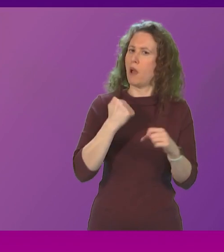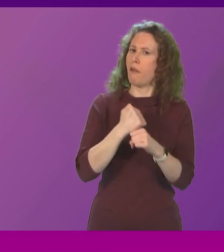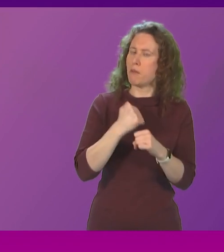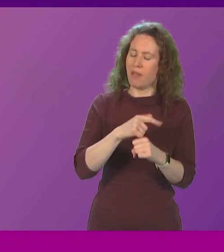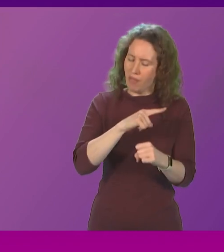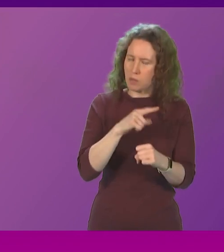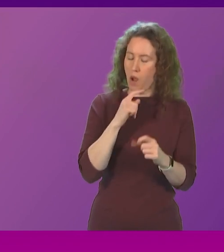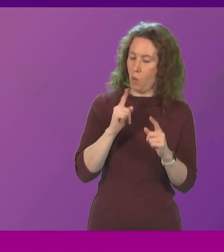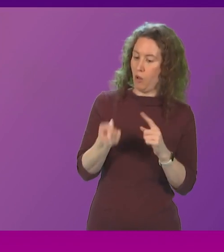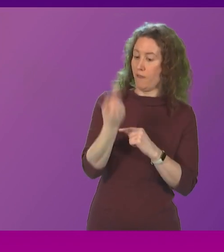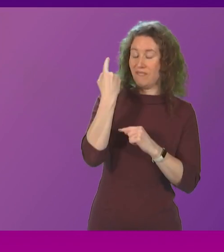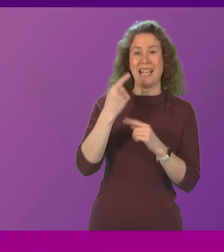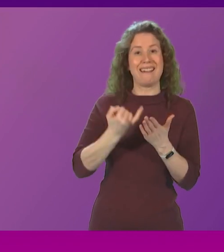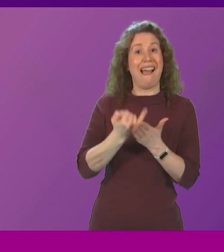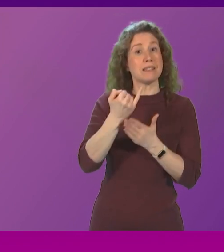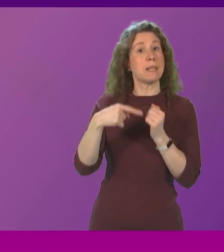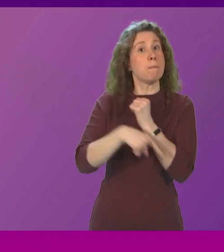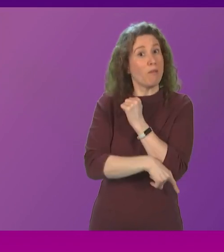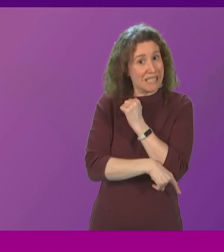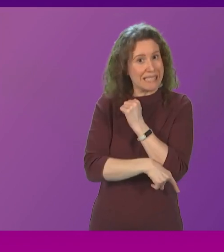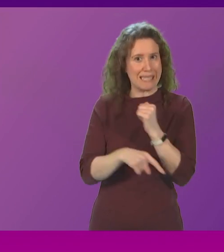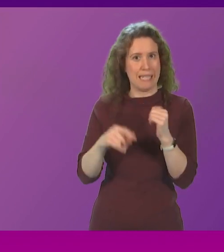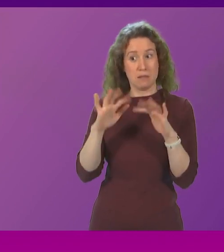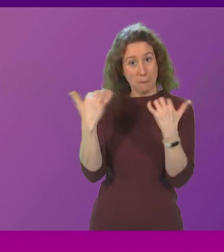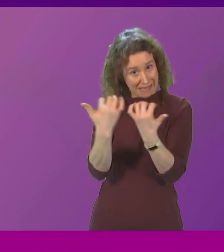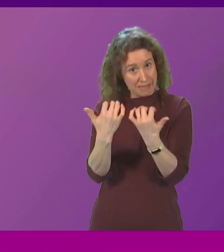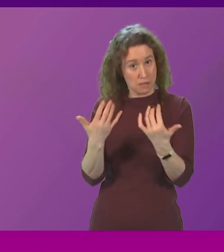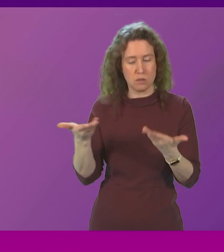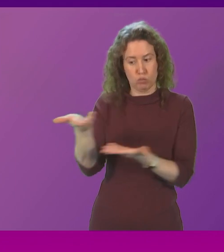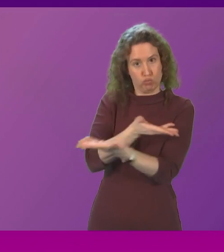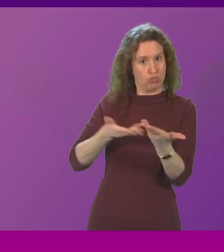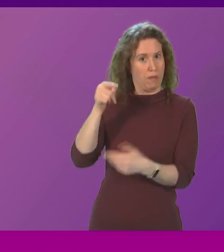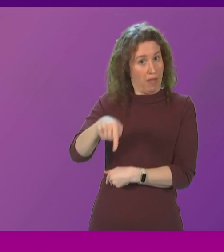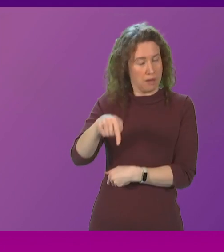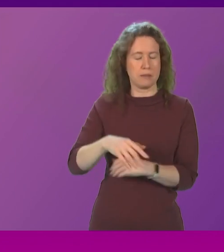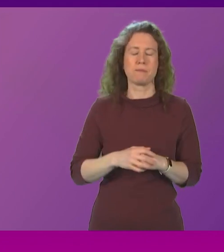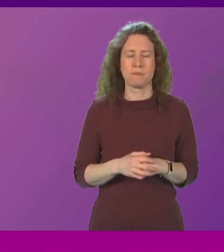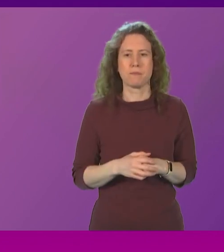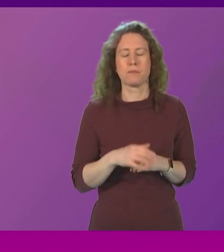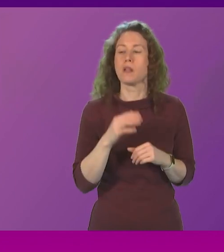an anti-poverty summit to help guide the choices that I will shortly make as First Minister.